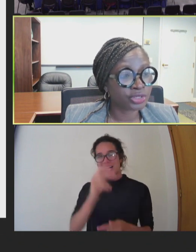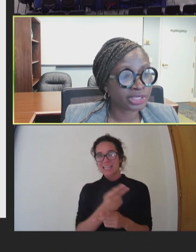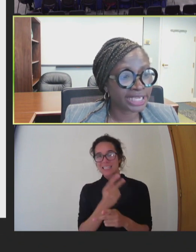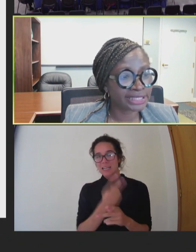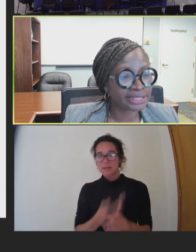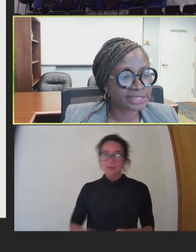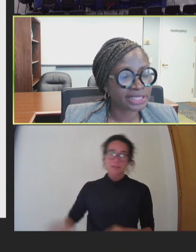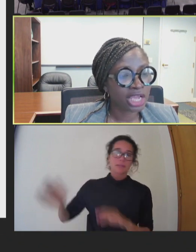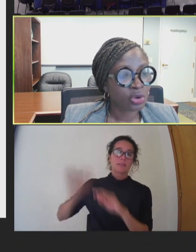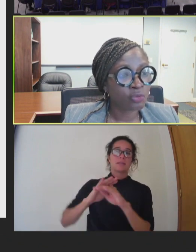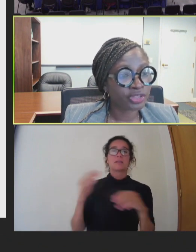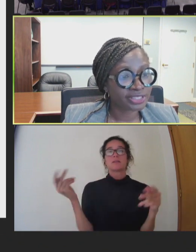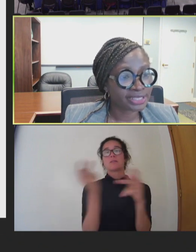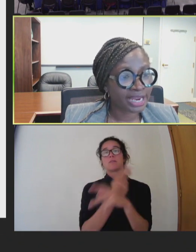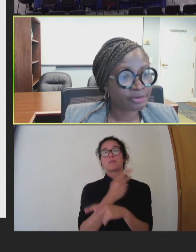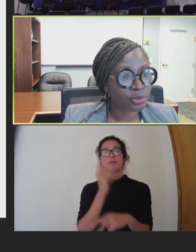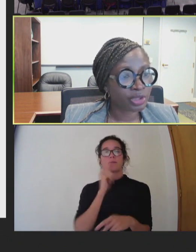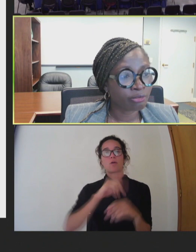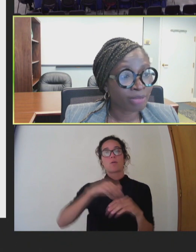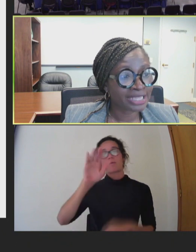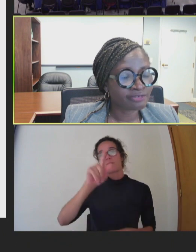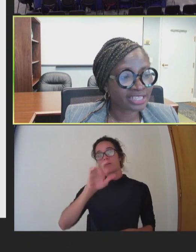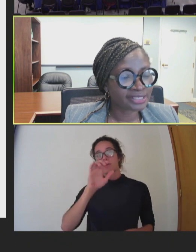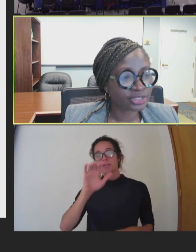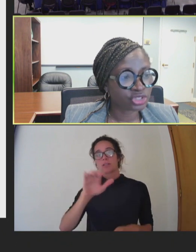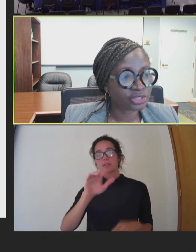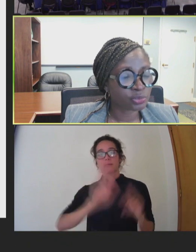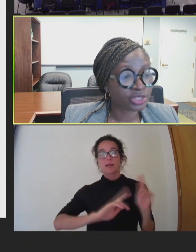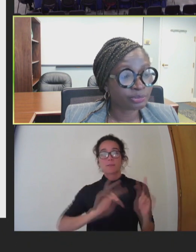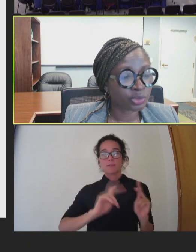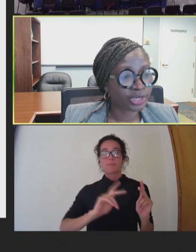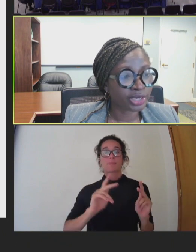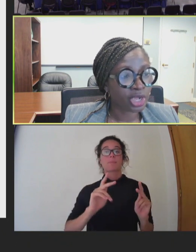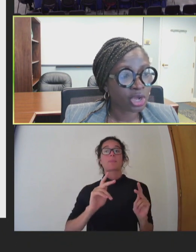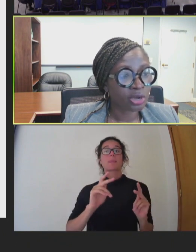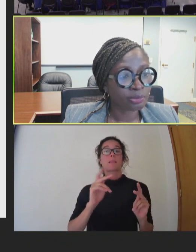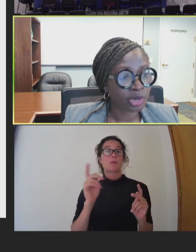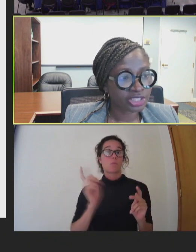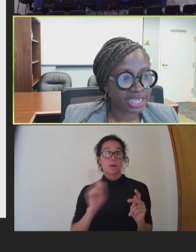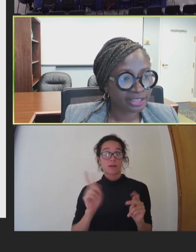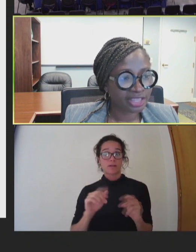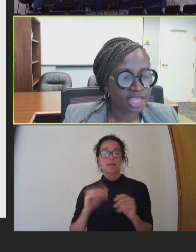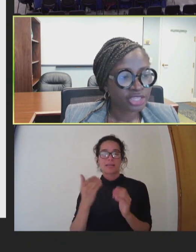100 cases over the scenario where mass vaccinations were deployed on March 8th.